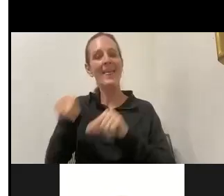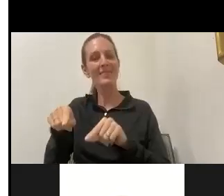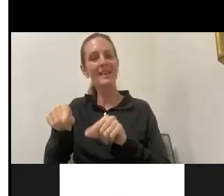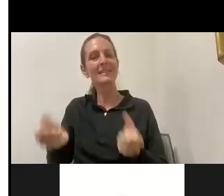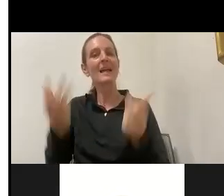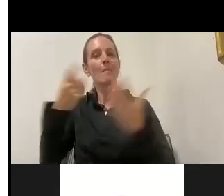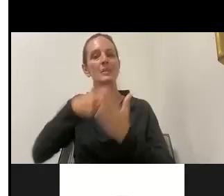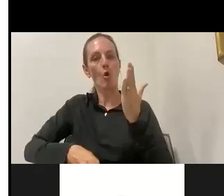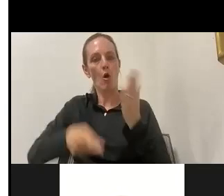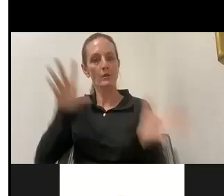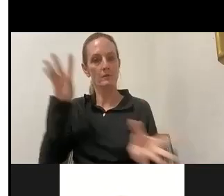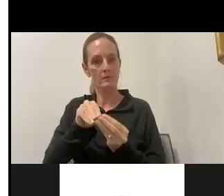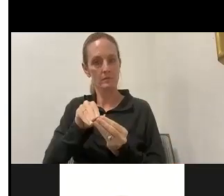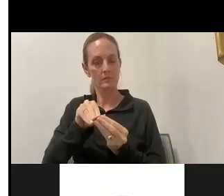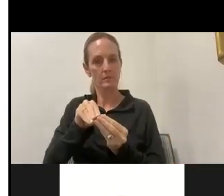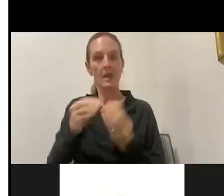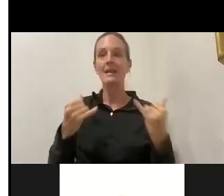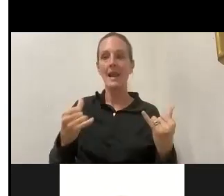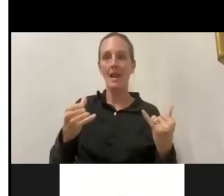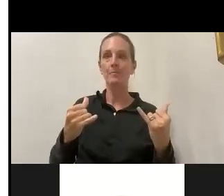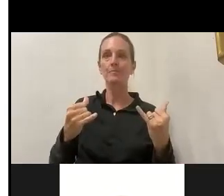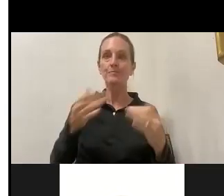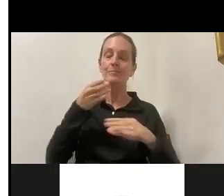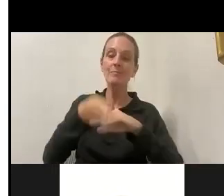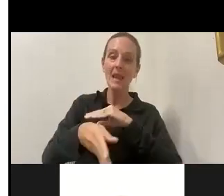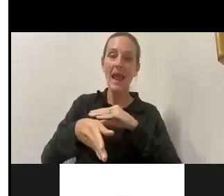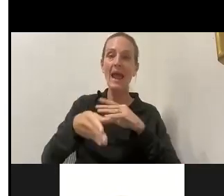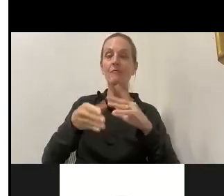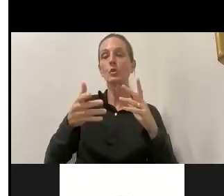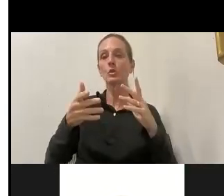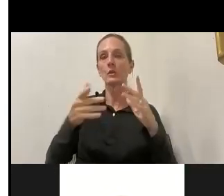the project, this is when you actually sit down and start writing your proposal. So you want to